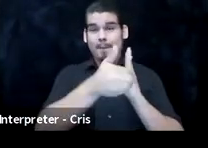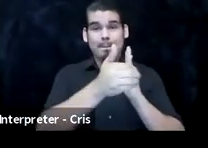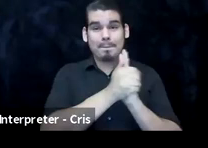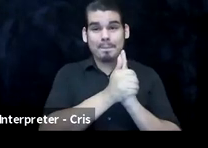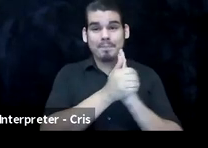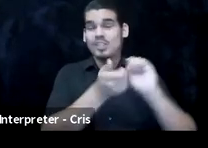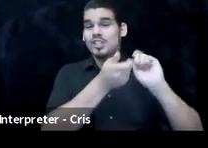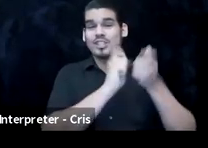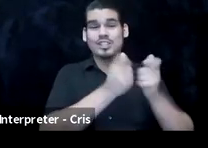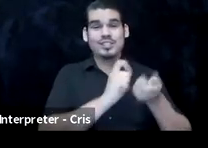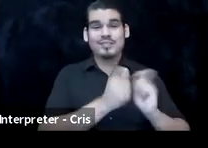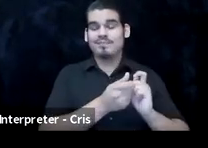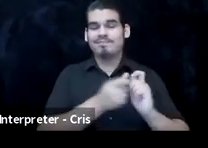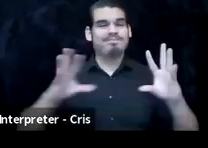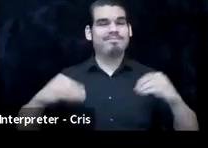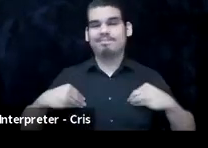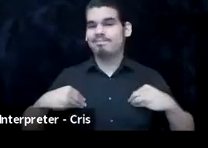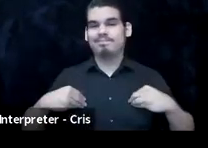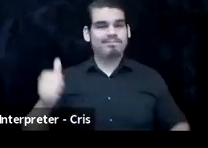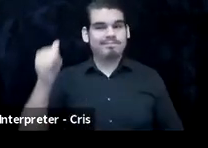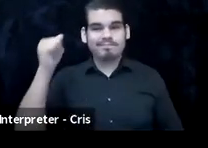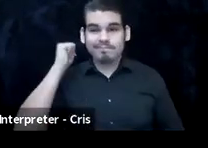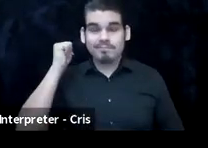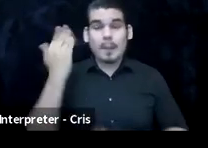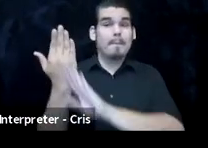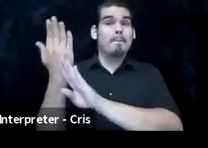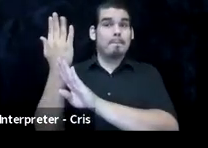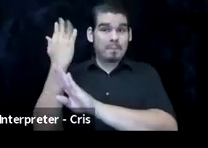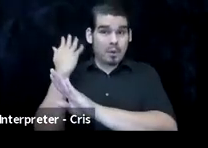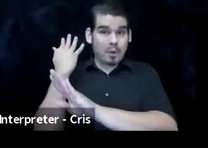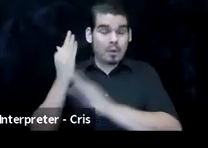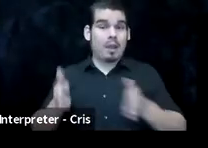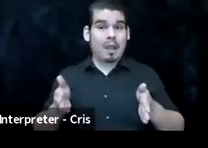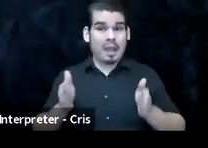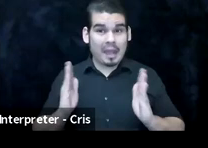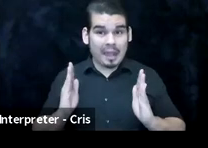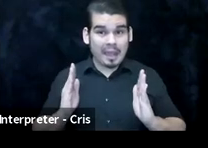Katherine Squire: We used to do it, and he used to be really messy and there was a really effective way to handle those.